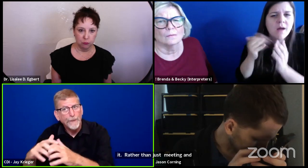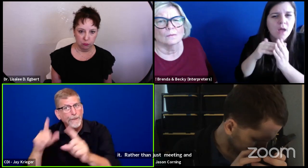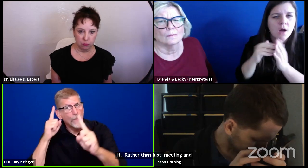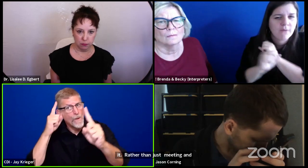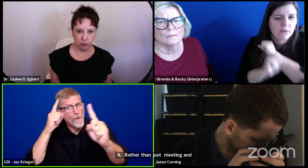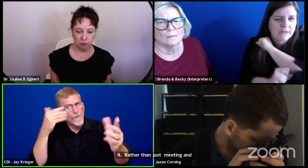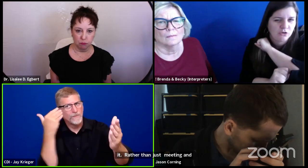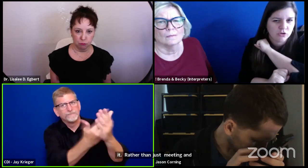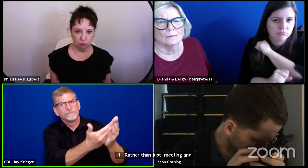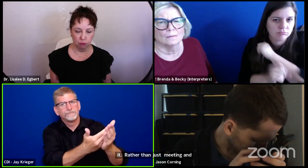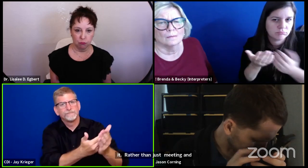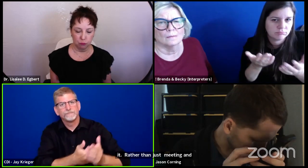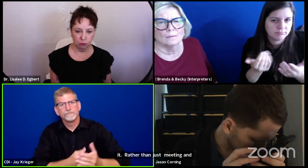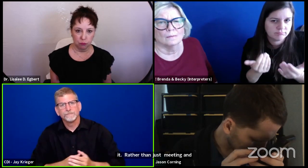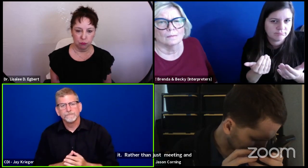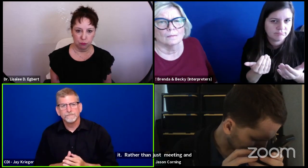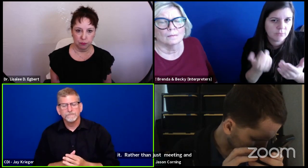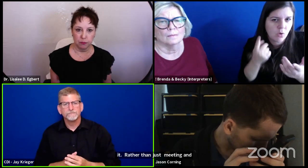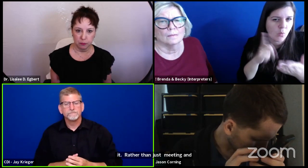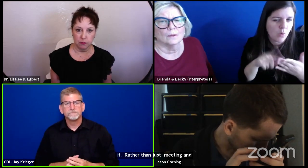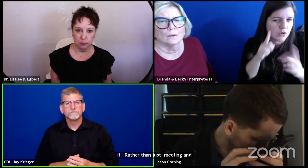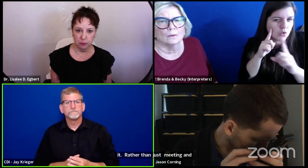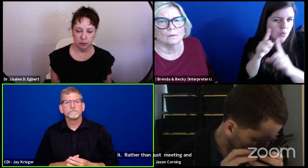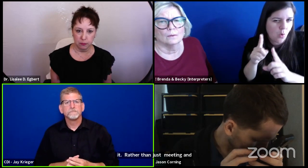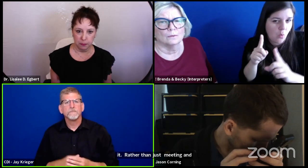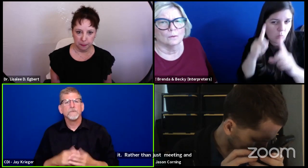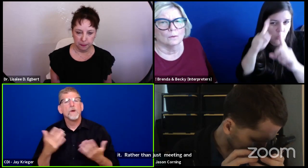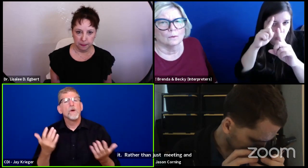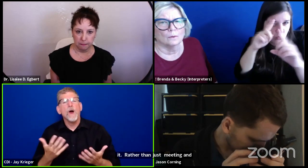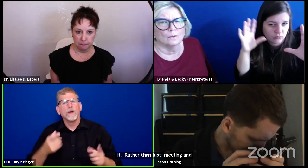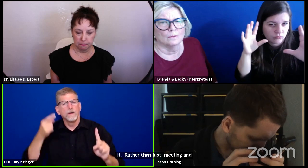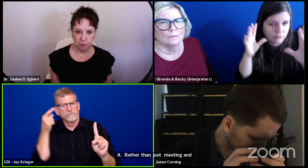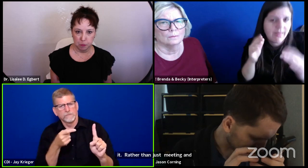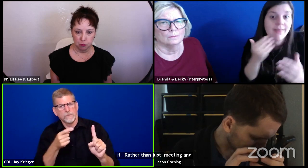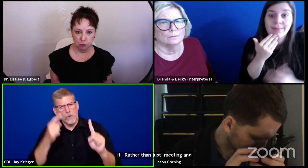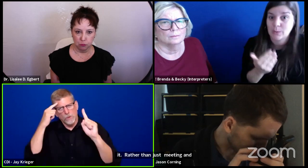to accomplish. Thank you.